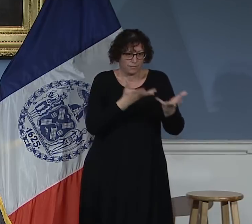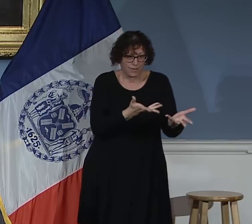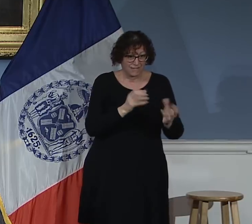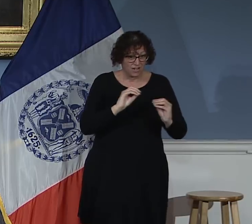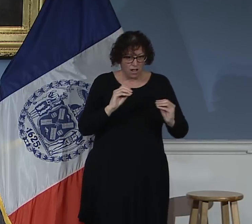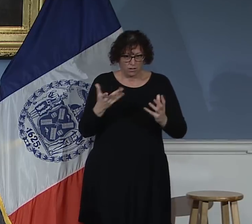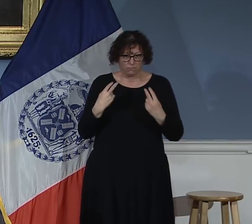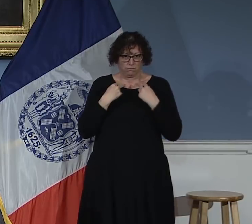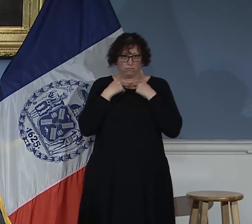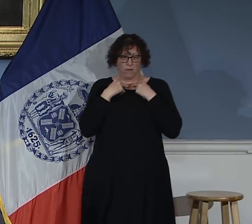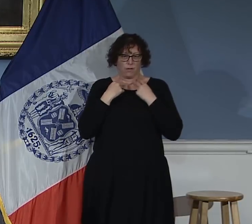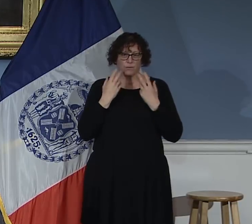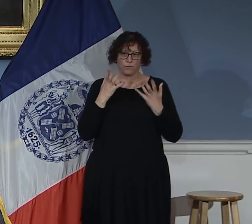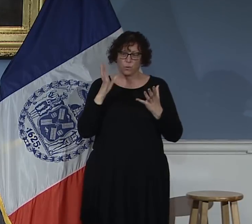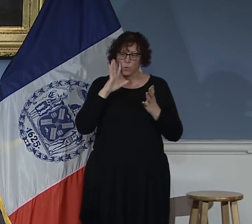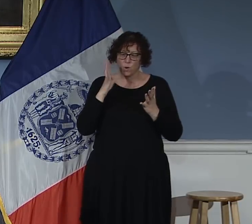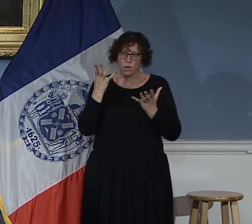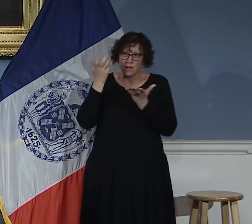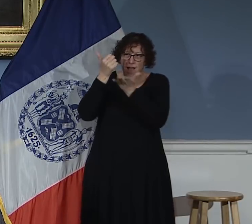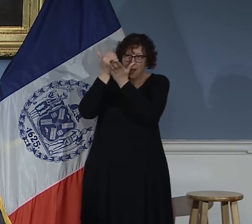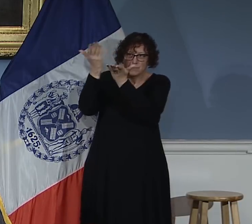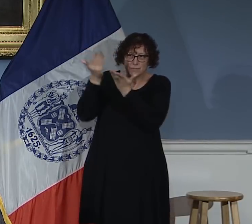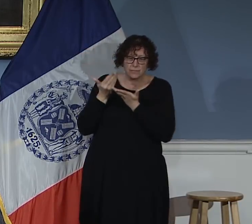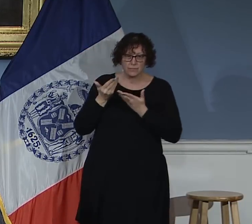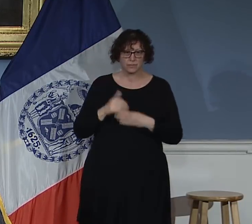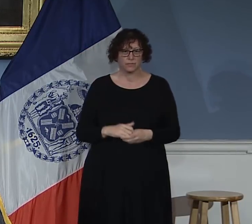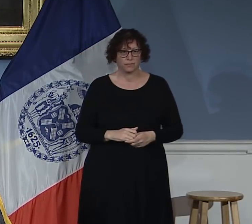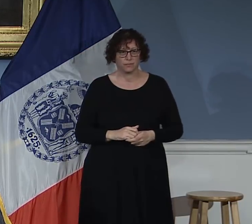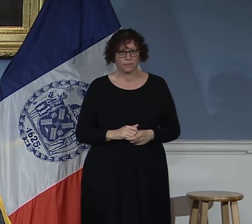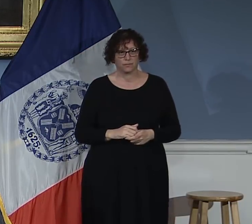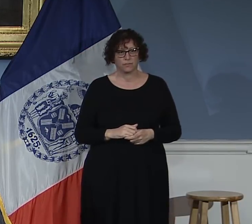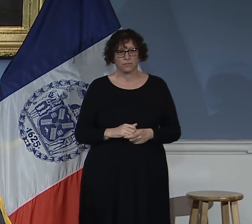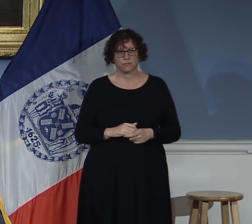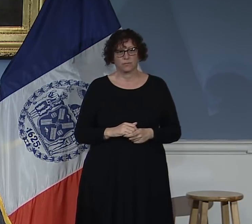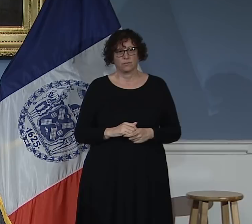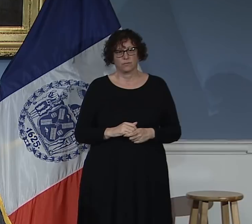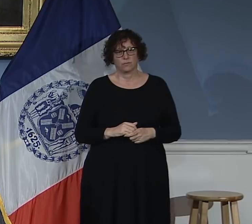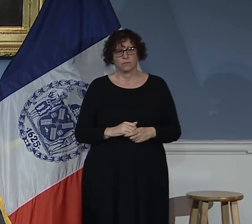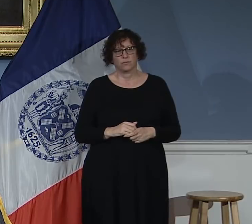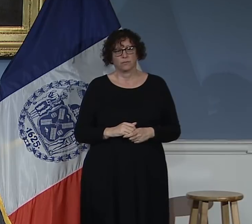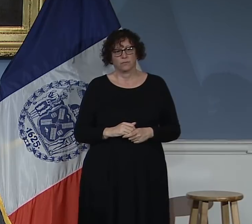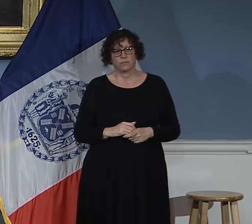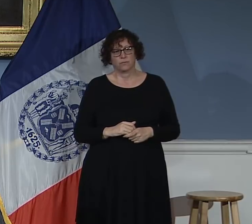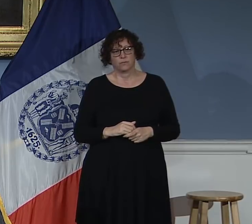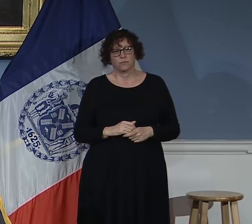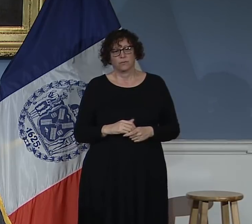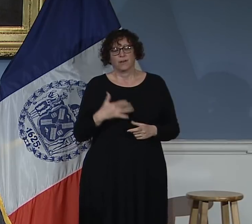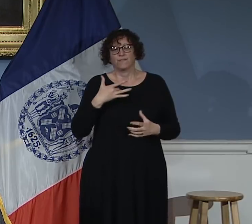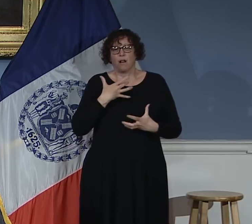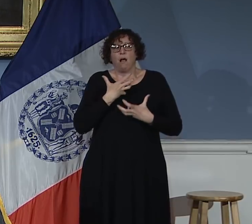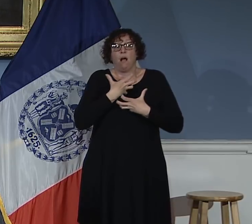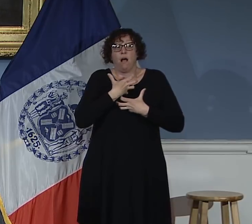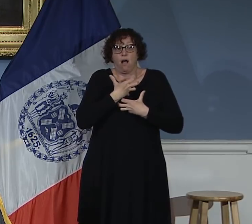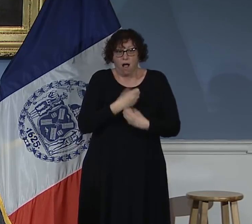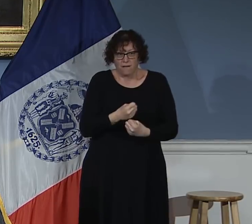GOVERNOR CUOMO. I HVEA ONCFDEINCE IN OUR NATIONAL GUARD HERE IN NEW YORK STATE. I HAVE CONFIDENCE IN THE UNITED